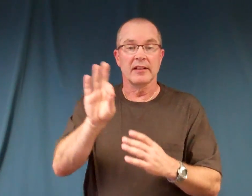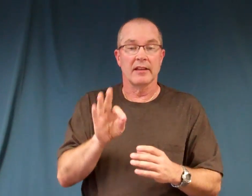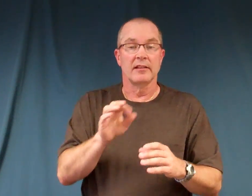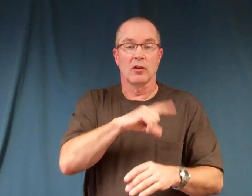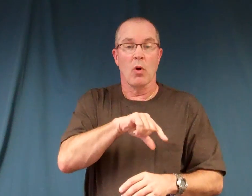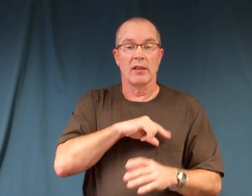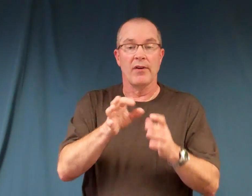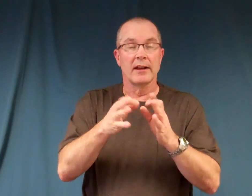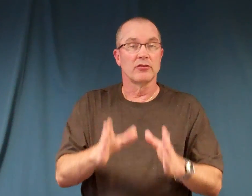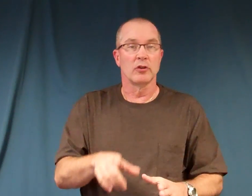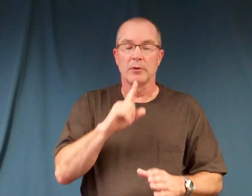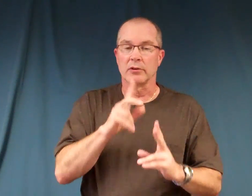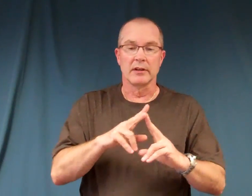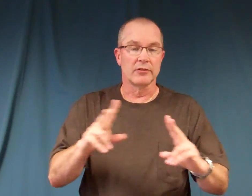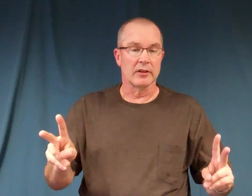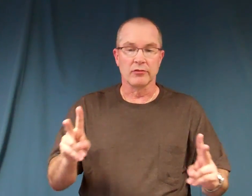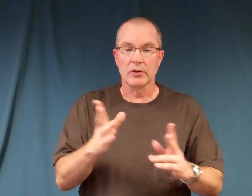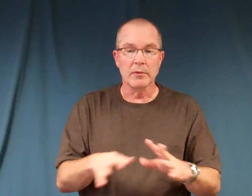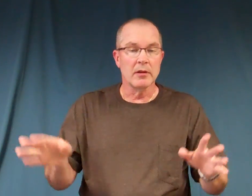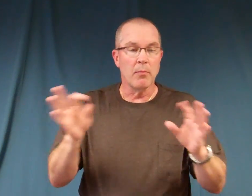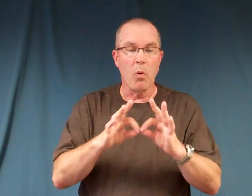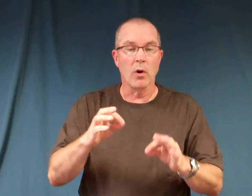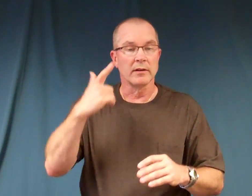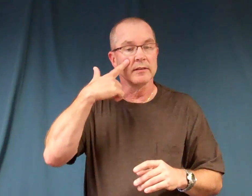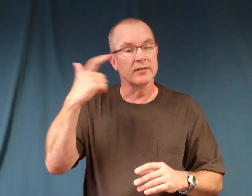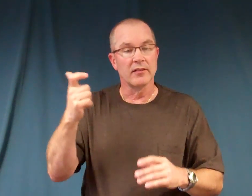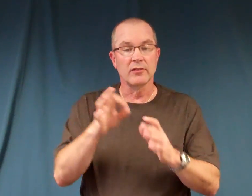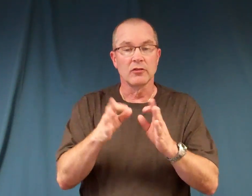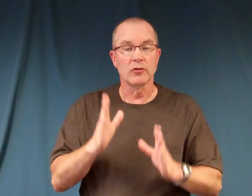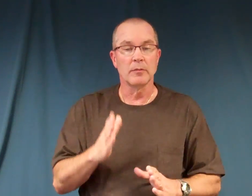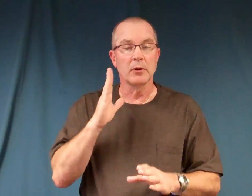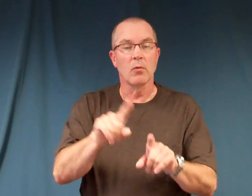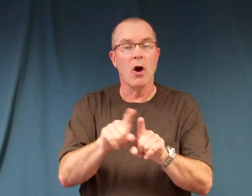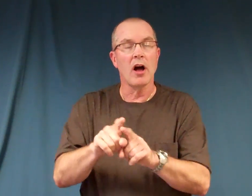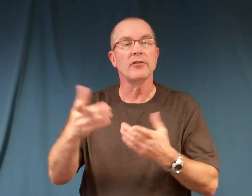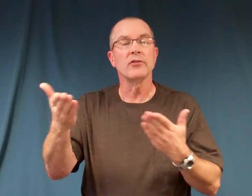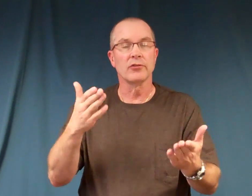selecting a qualified interpreter is extremely important since the interpreter will also